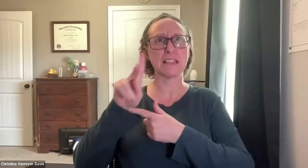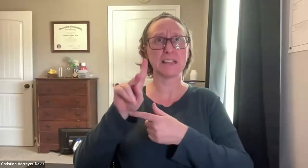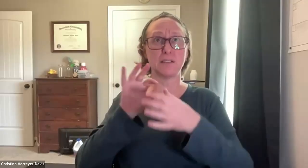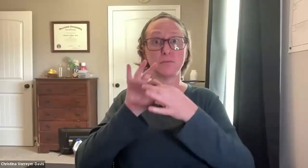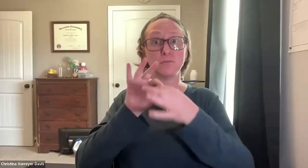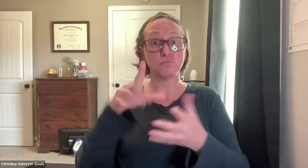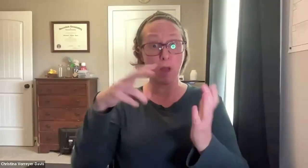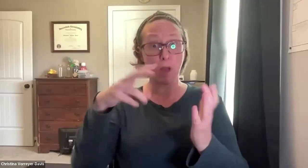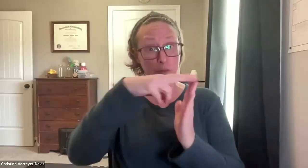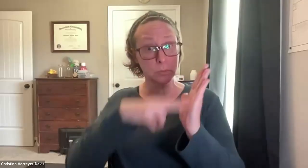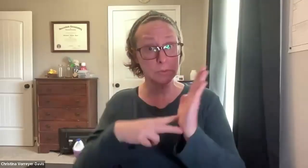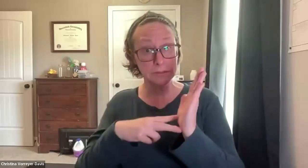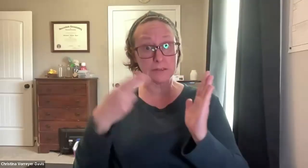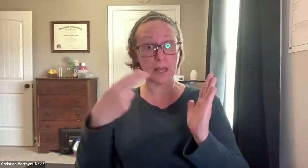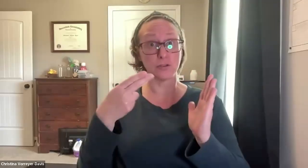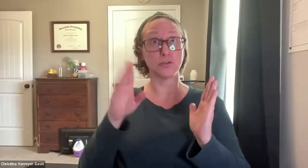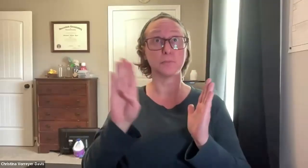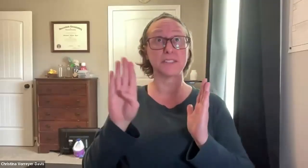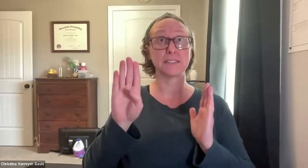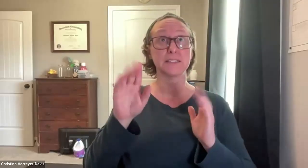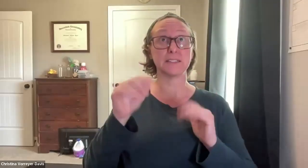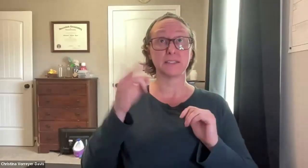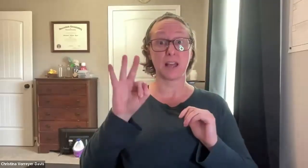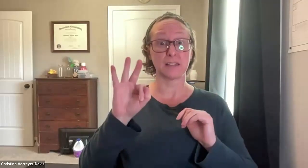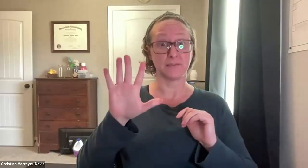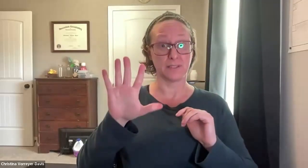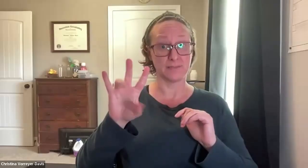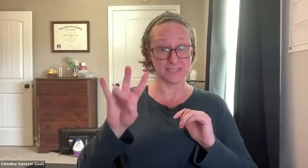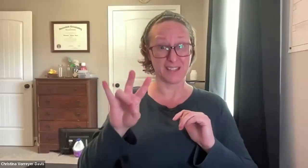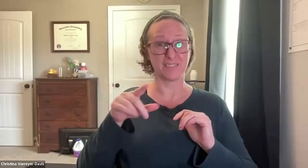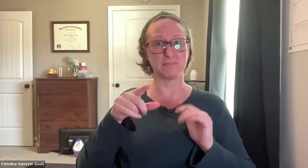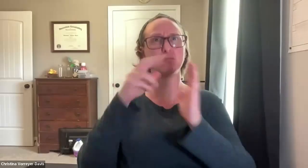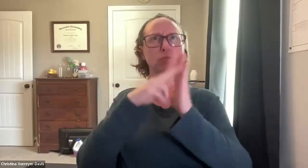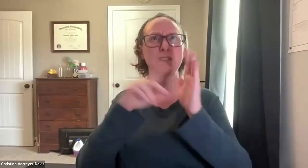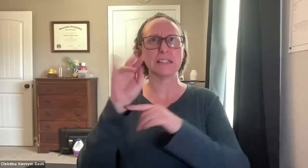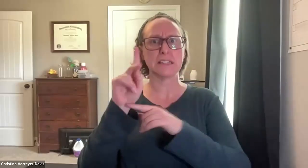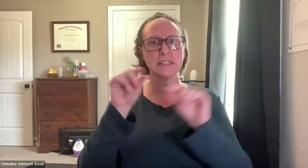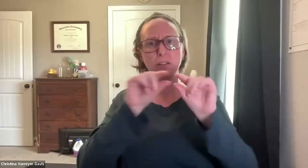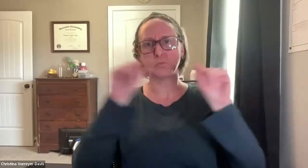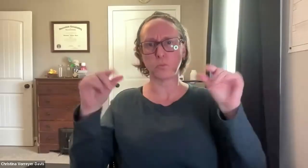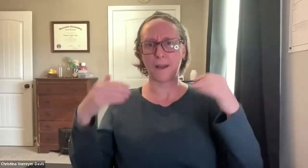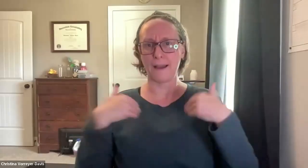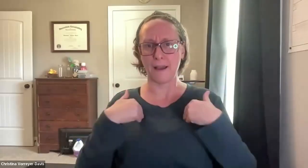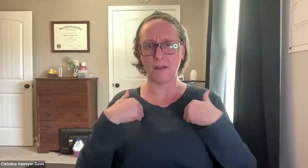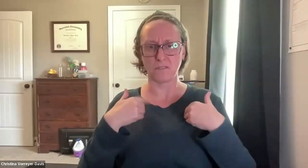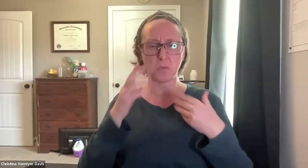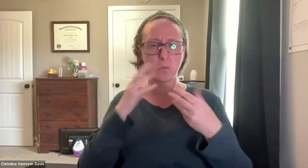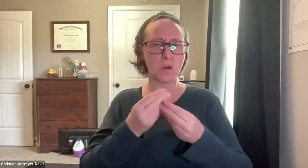So first there's a link to the House Bill 1957. You can read it yourself.